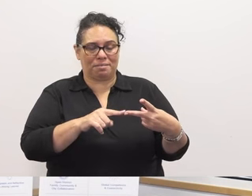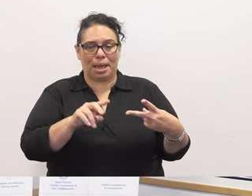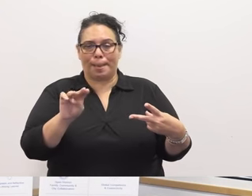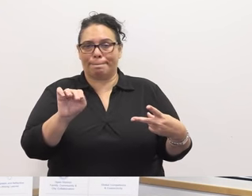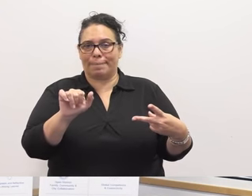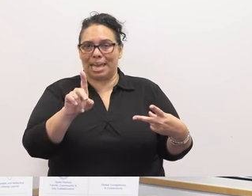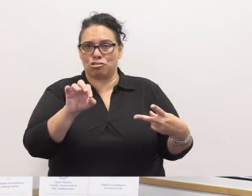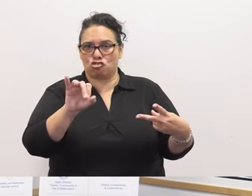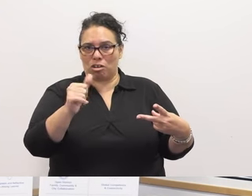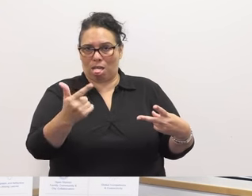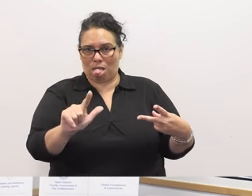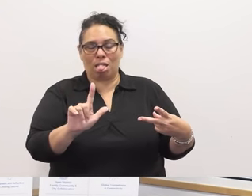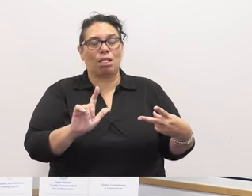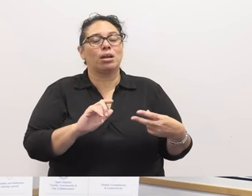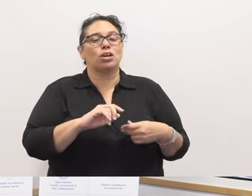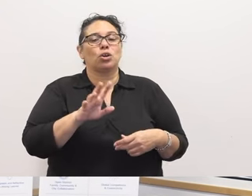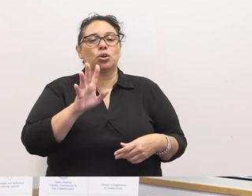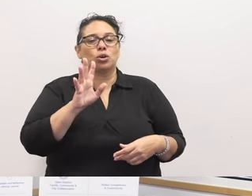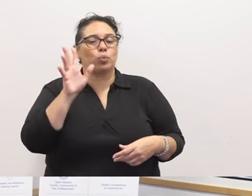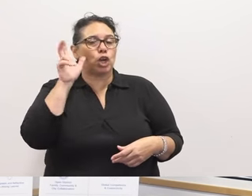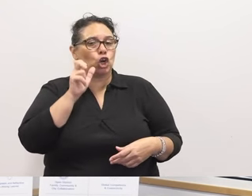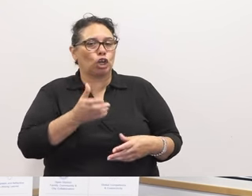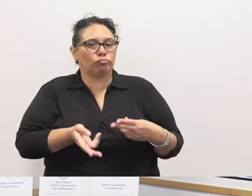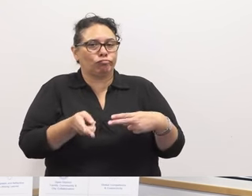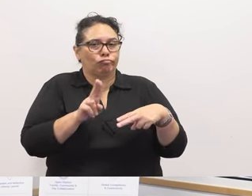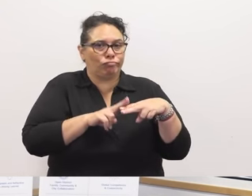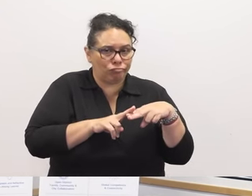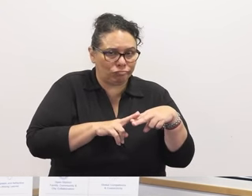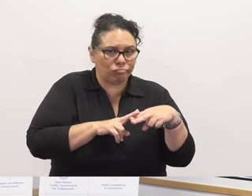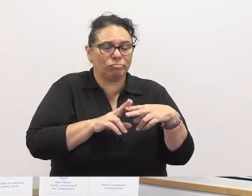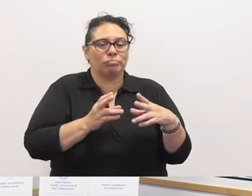with respect to our outlier presentations.